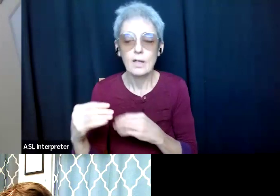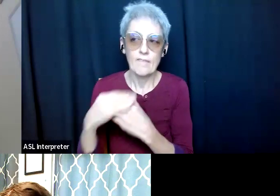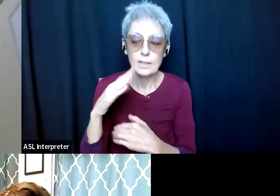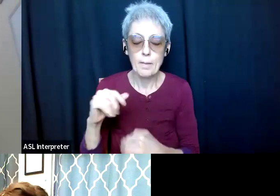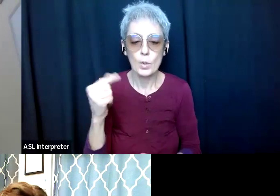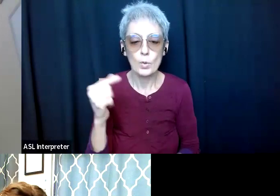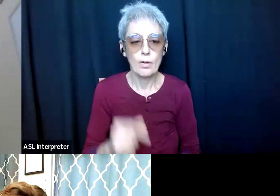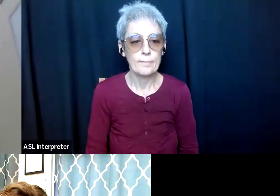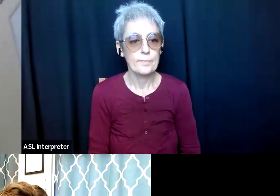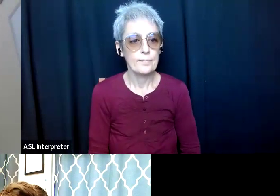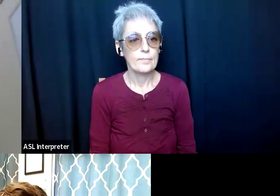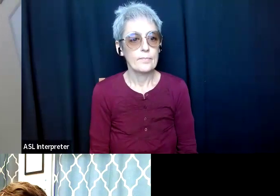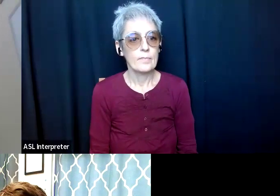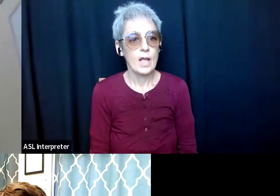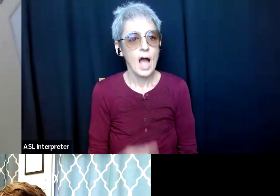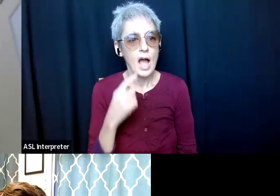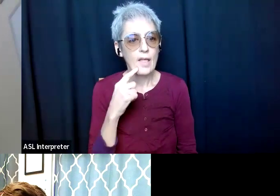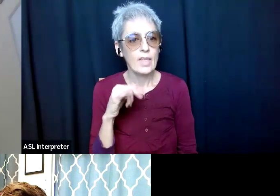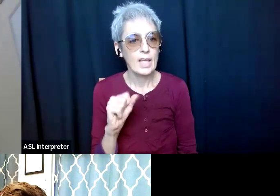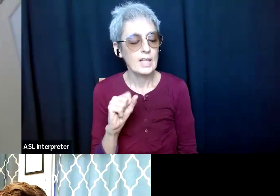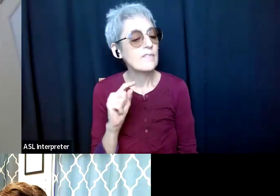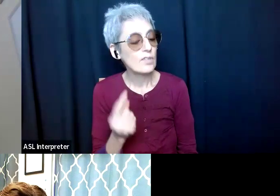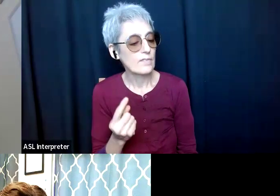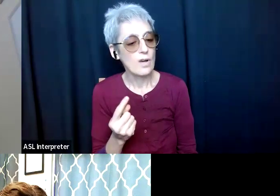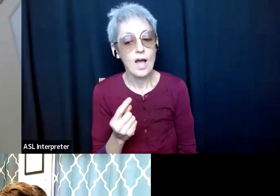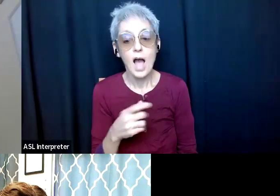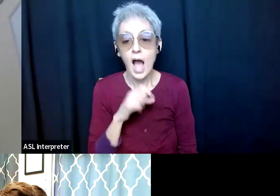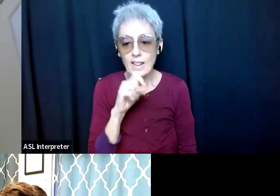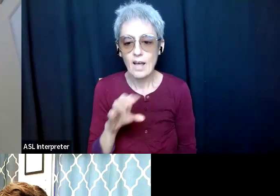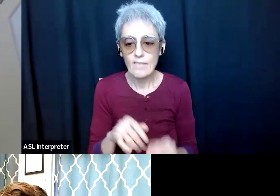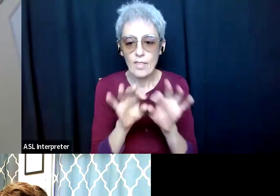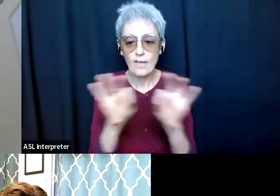we do is we present a relatively large number of trials